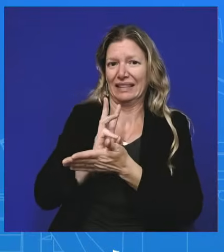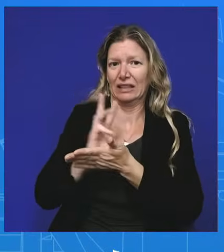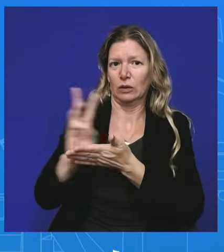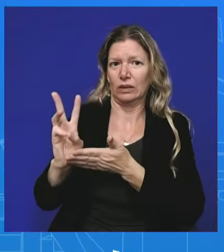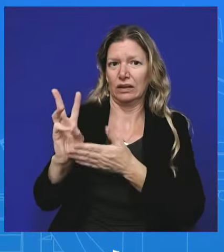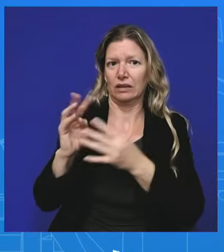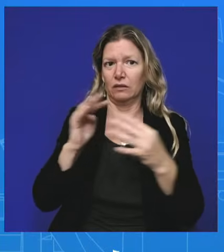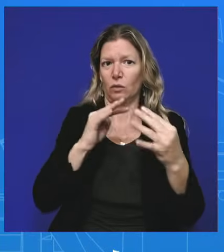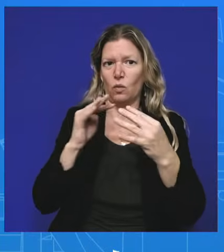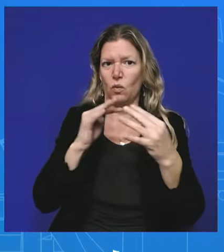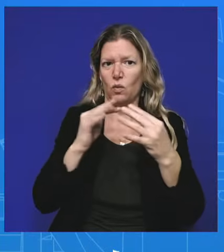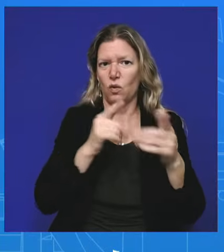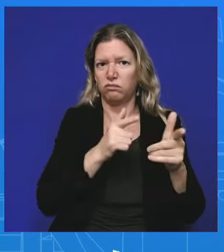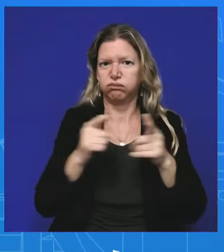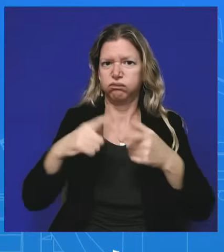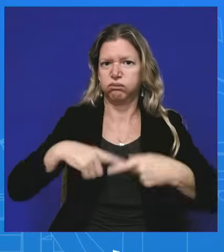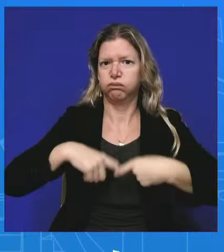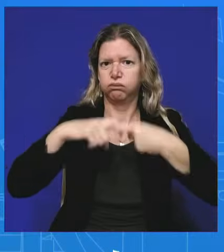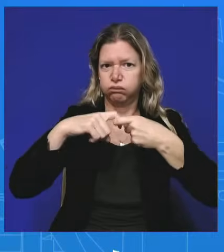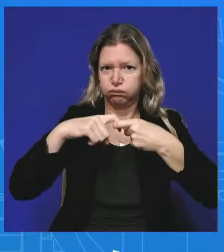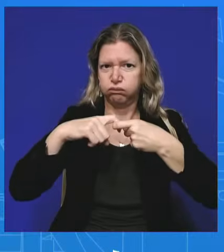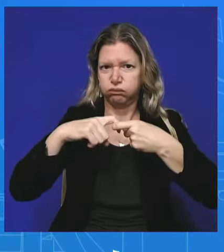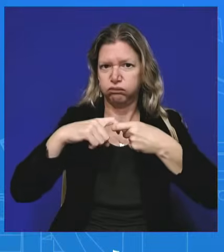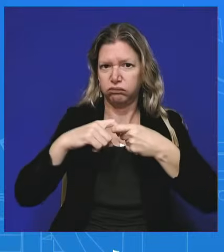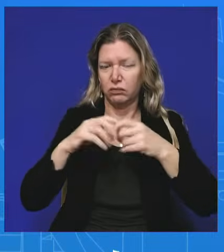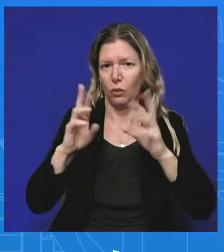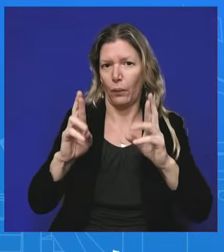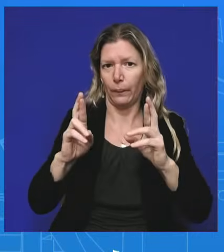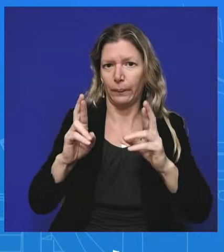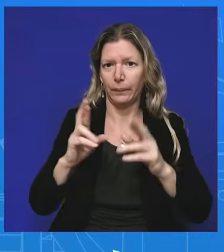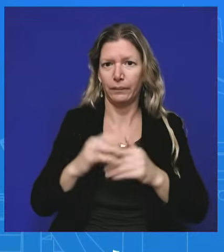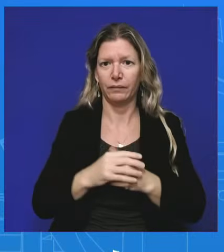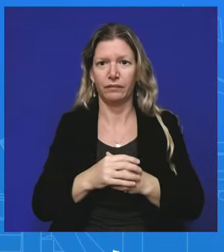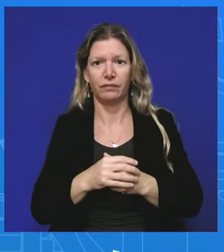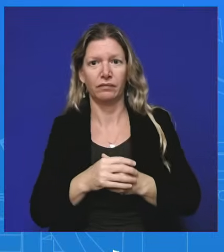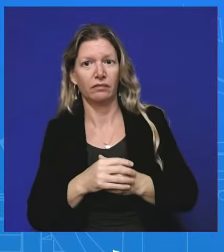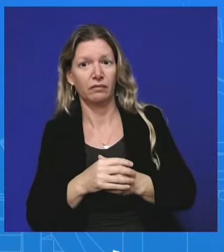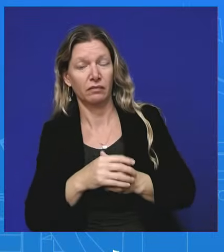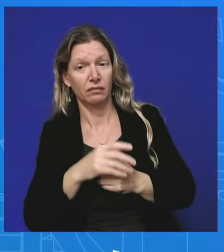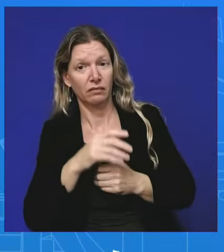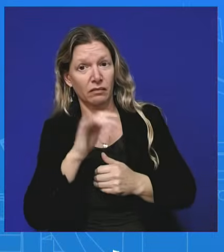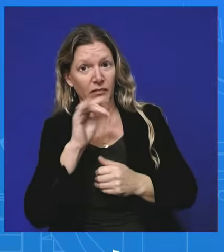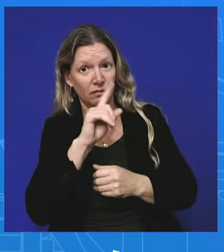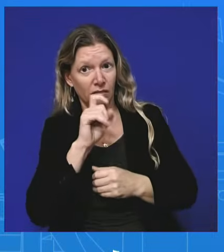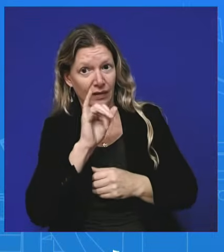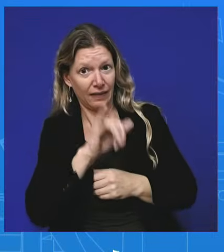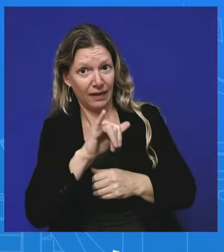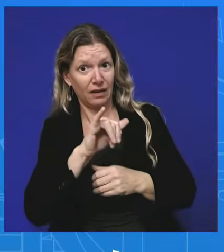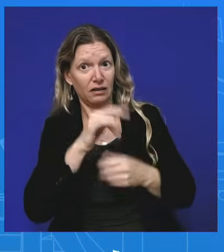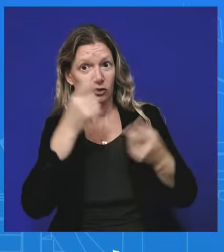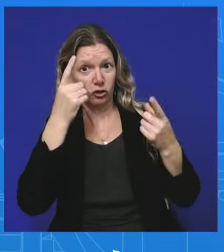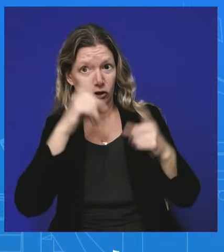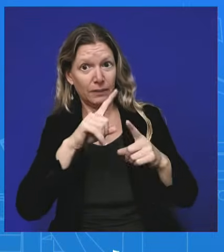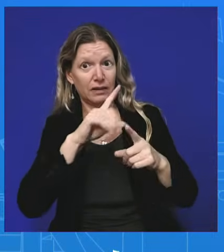I know you've said you don't know how many Americans are still alive. But is there a broad assessment of how many hostages overall are still alive?